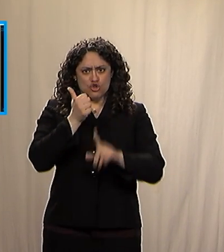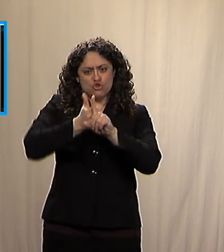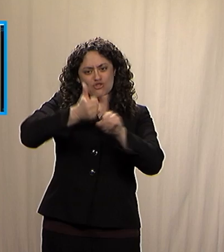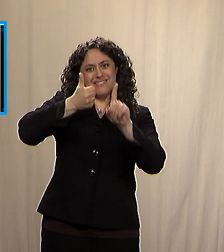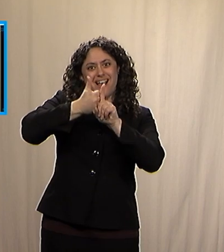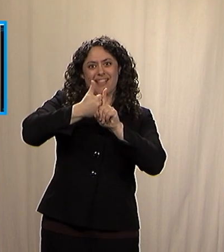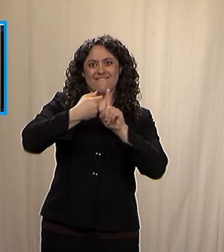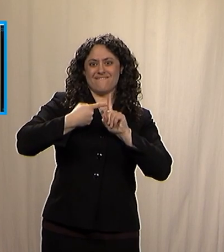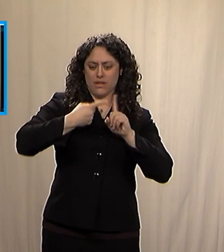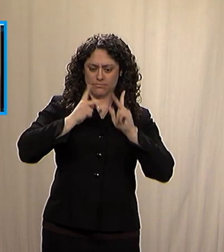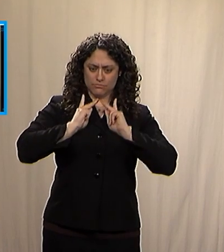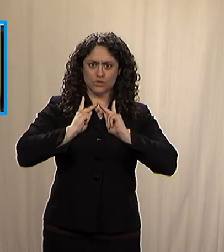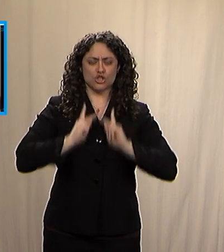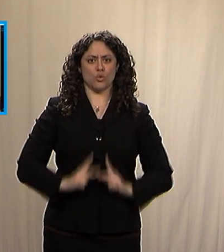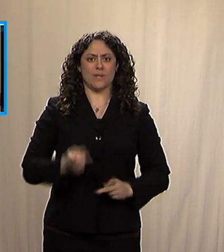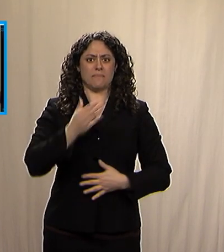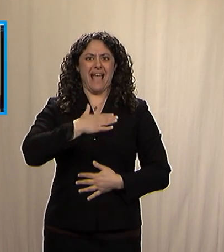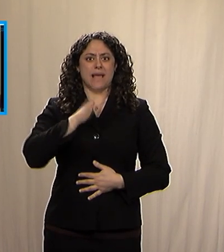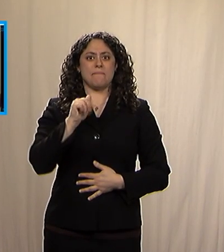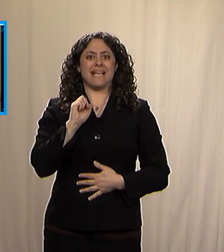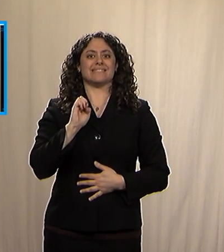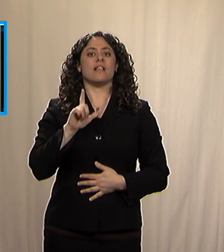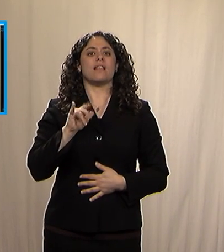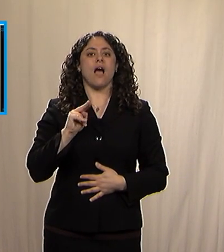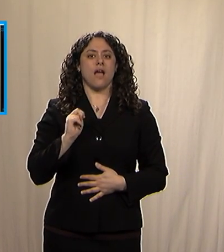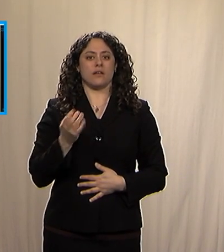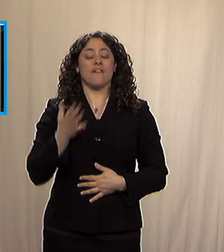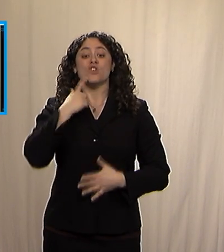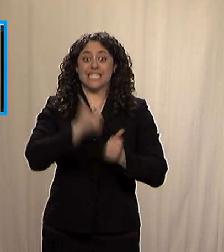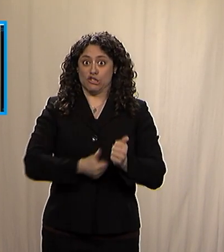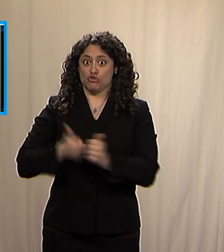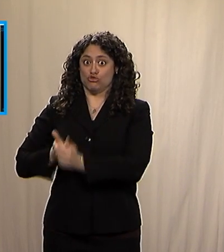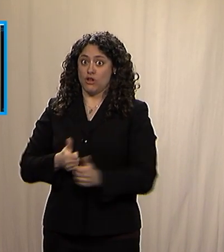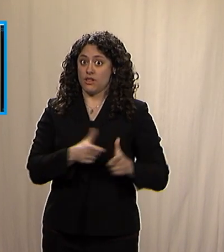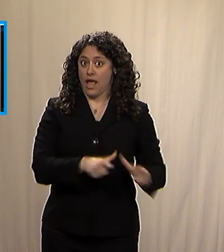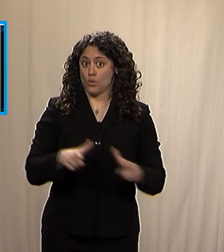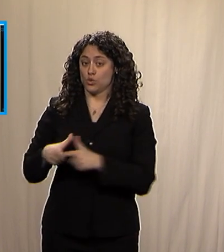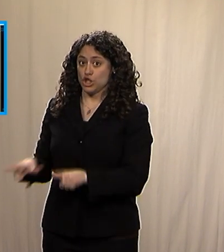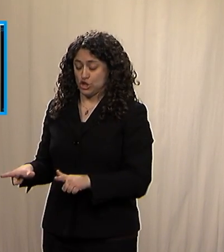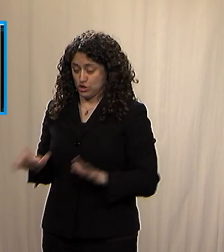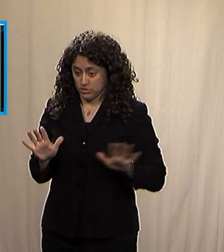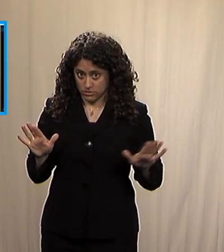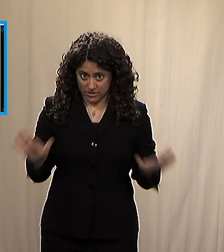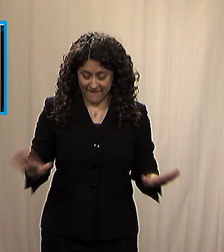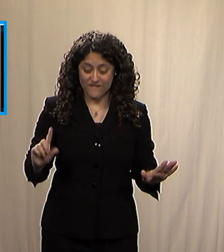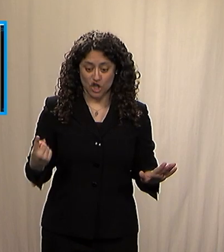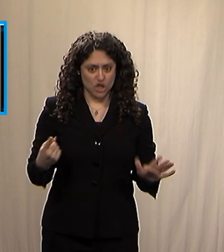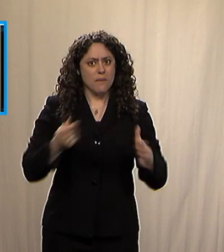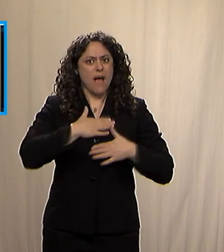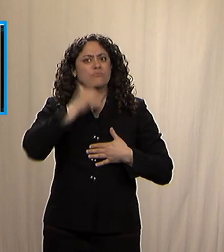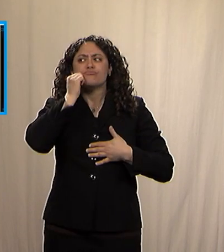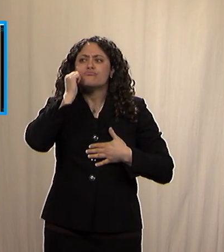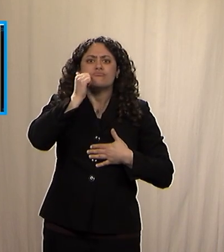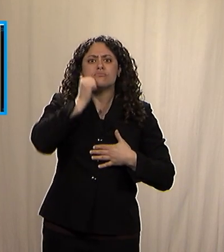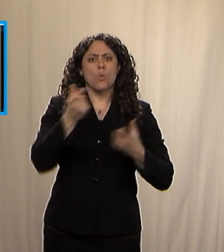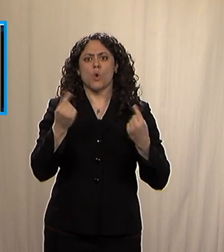in each of the languages with which they work, then talk about okay, how do we apply that to an interpretive situation.